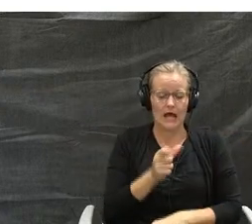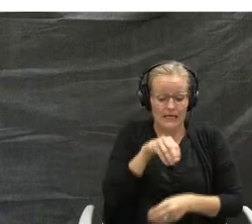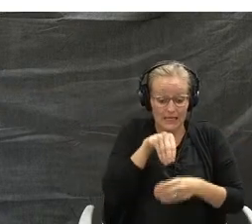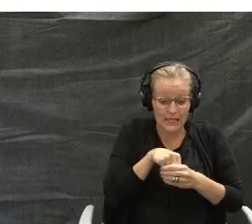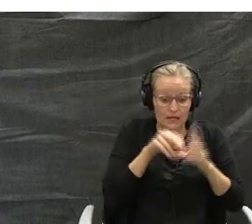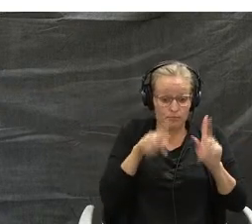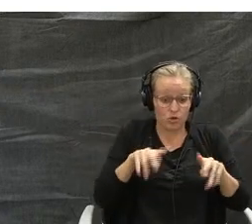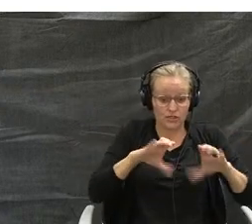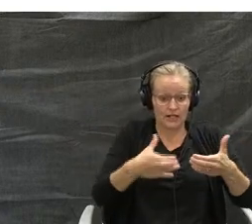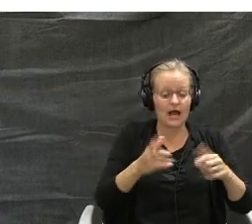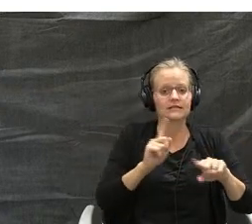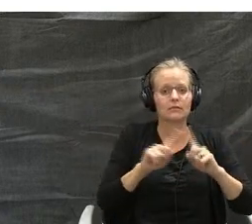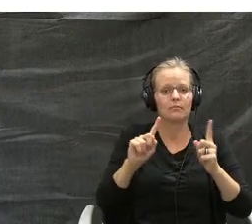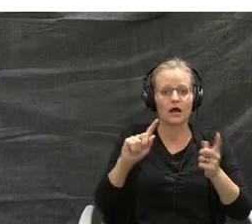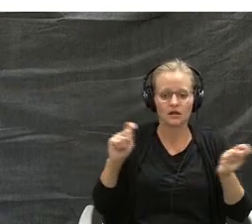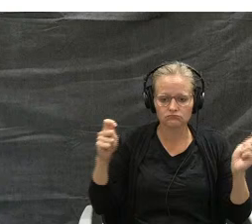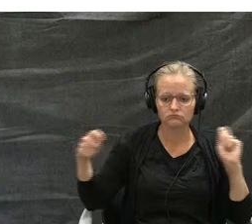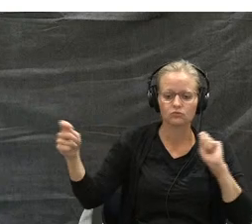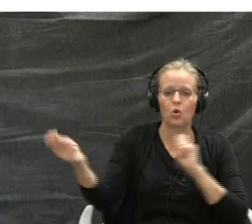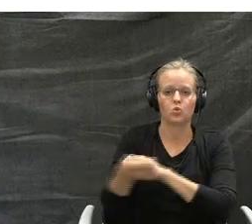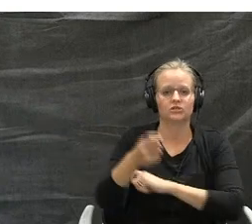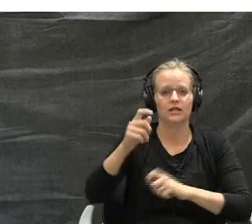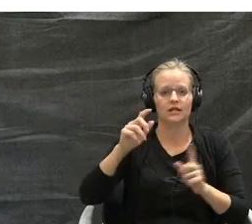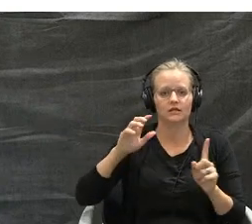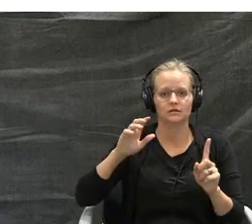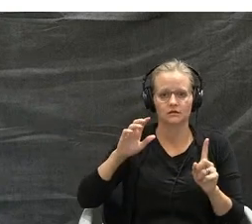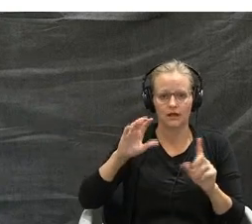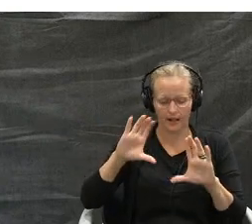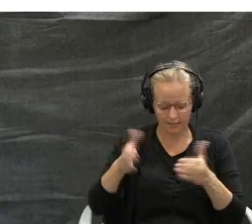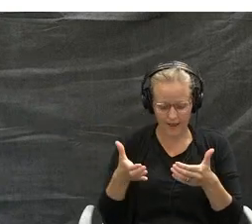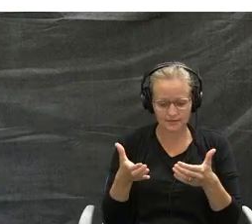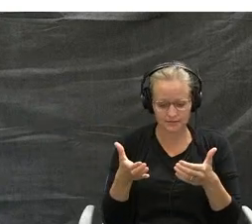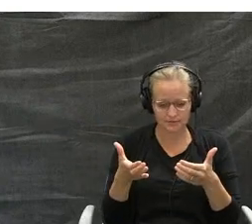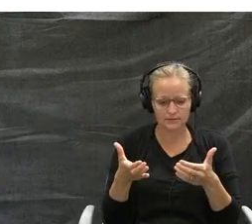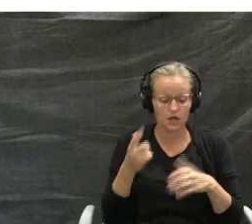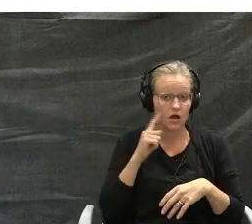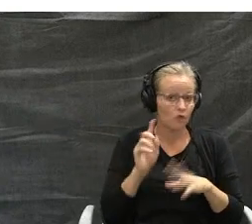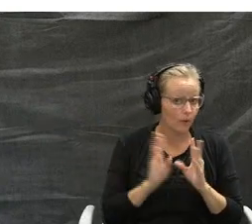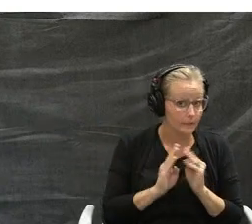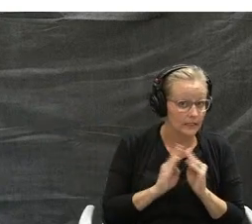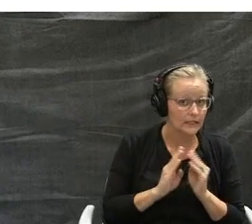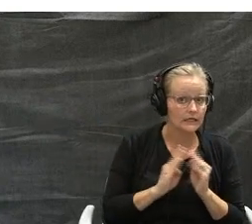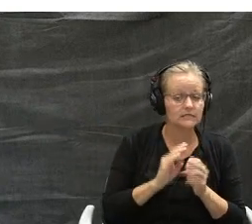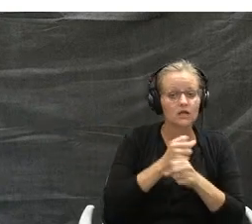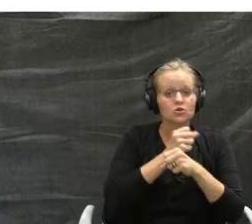the full class meetings such that members of the school community have a socially Safeway to see their teachers